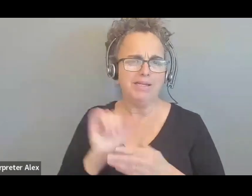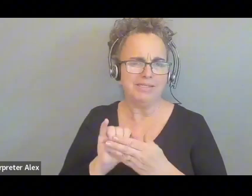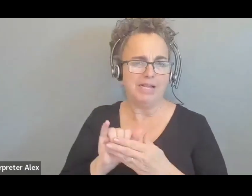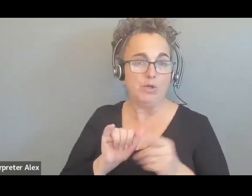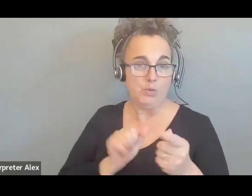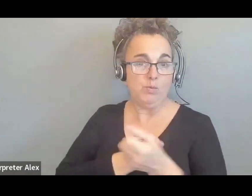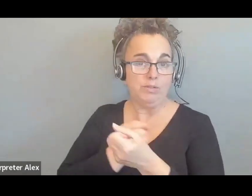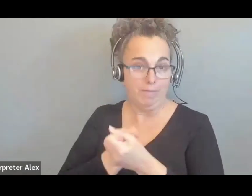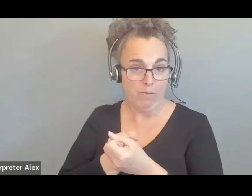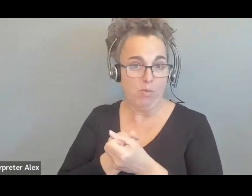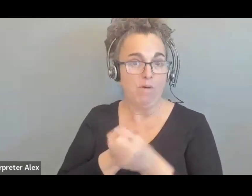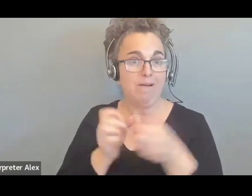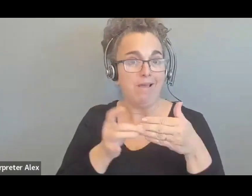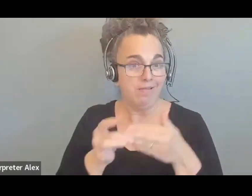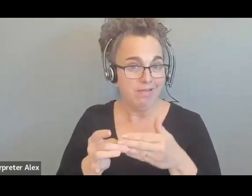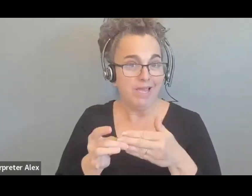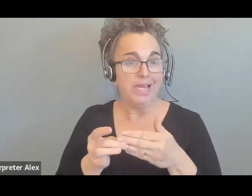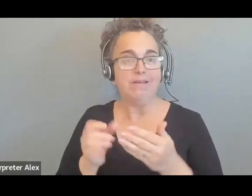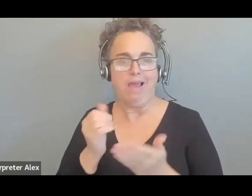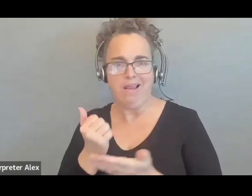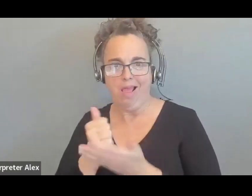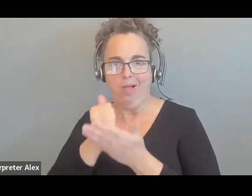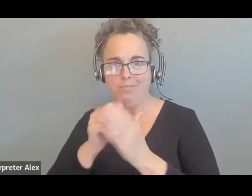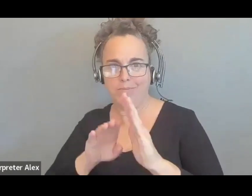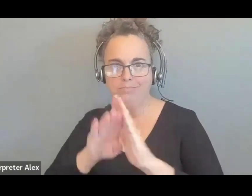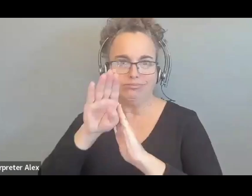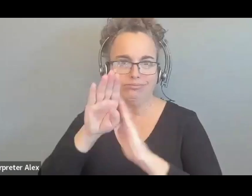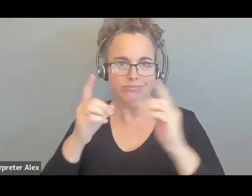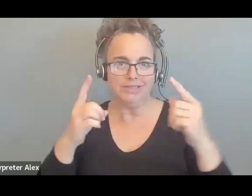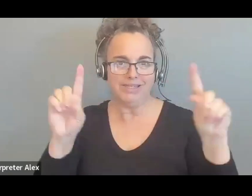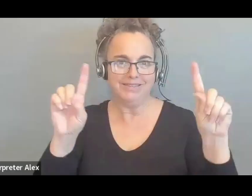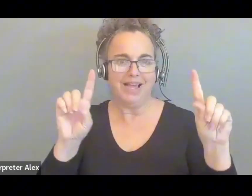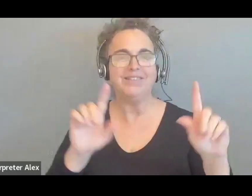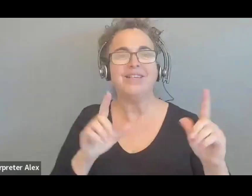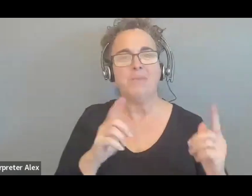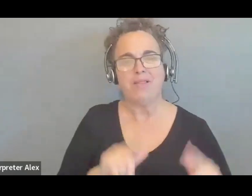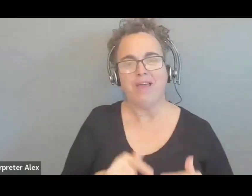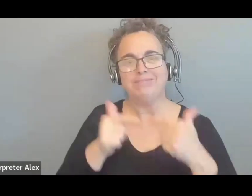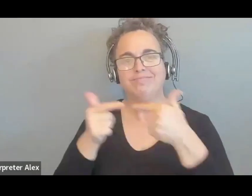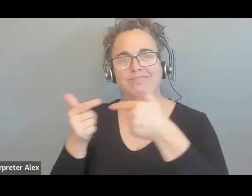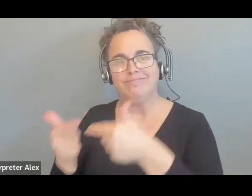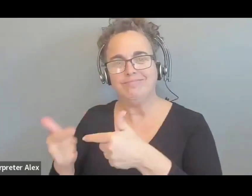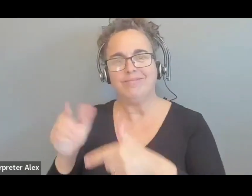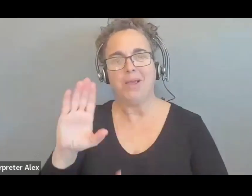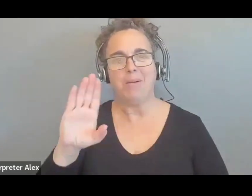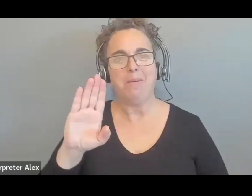helping me to success, I'd like to introduce Blake Steinecke.